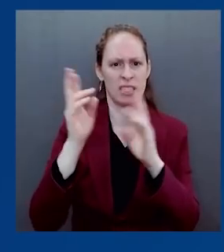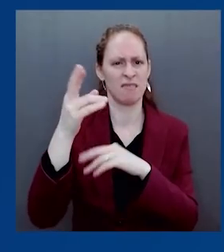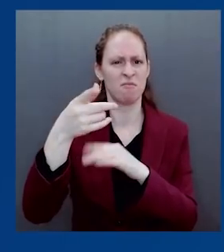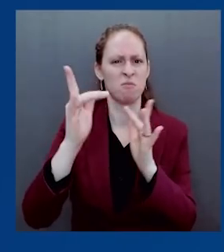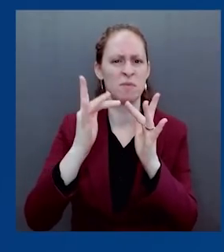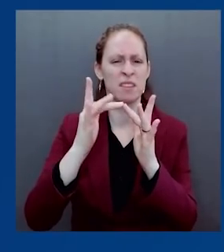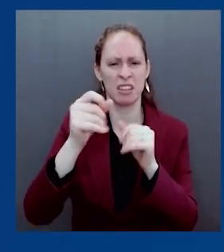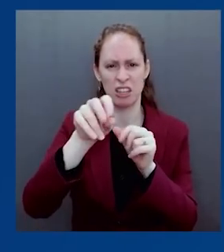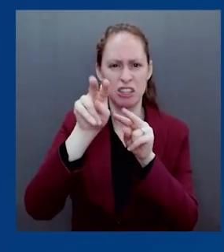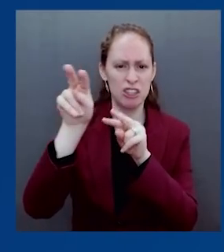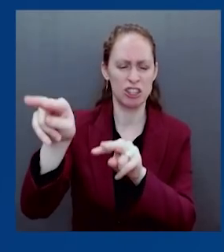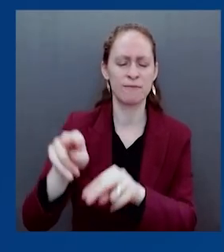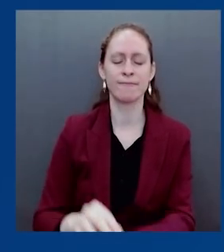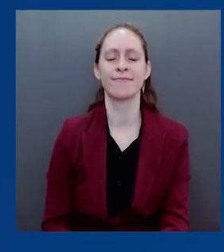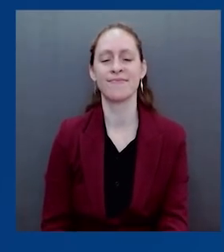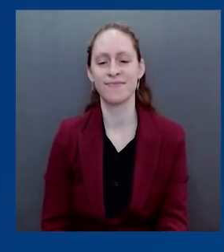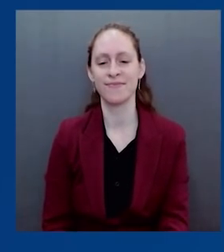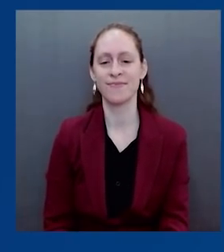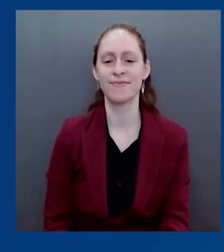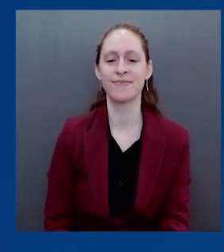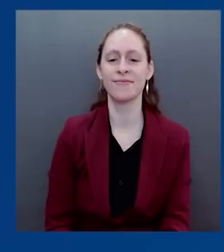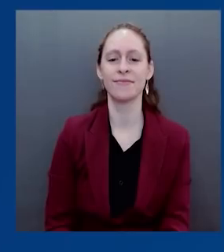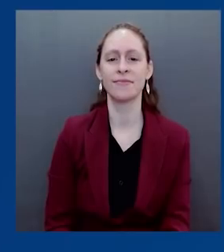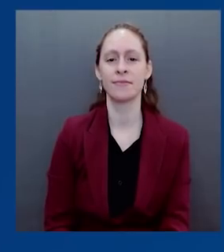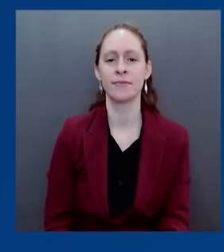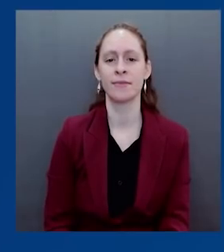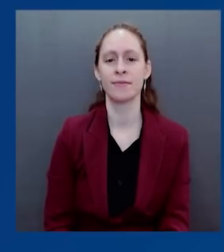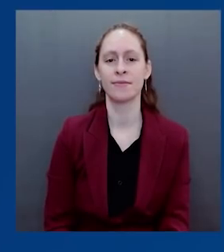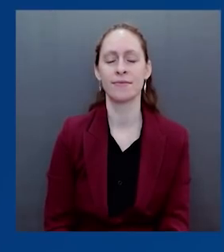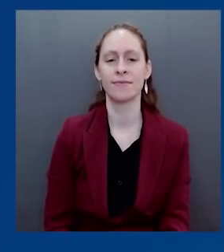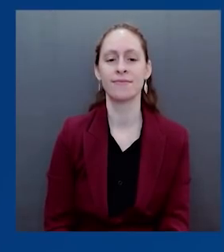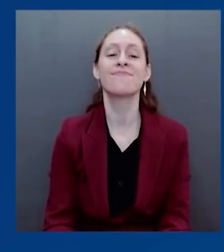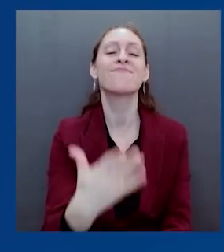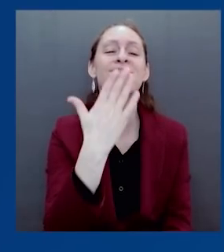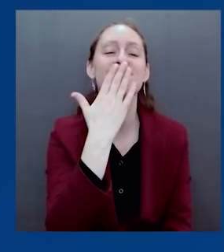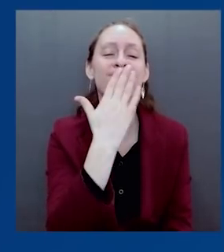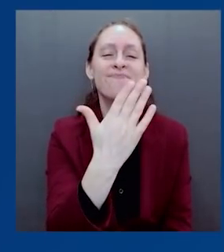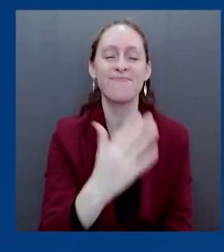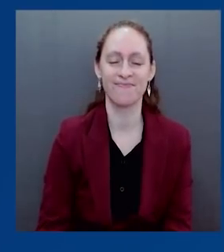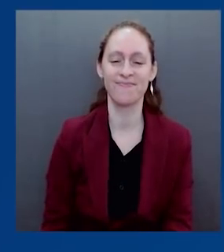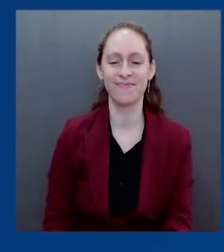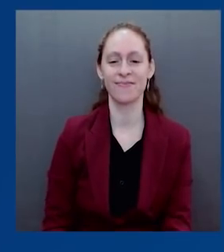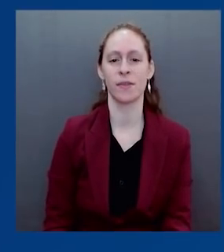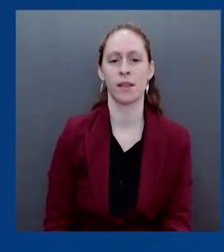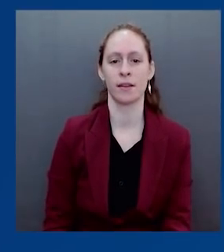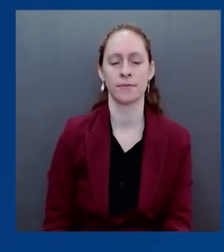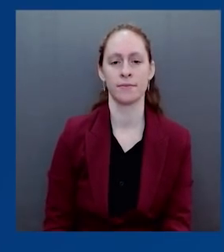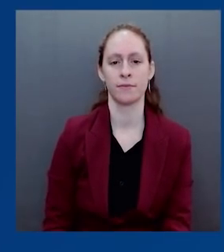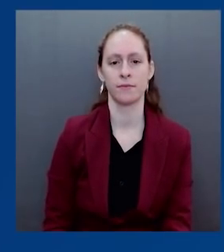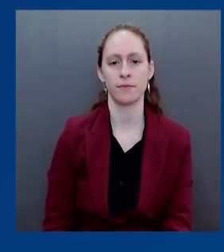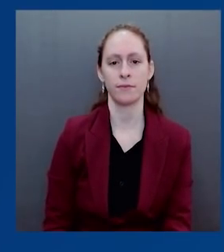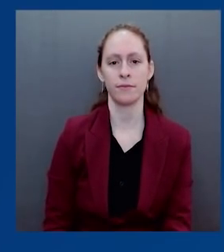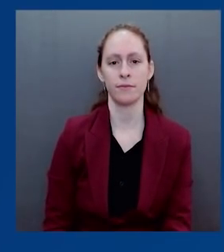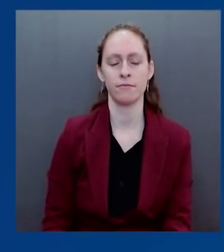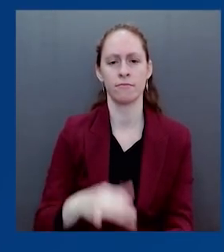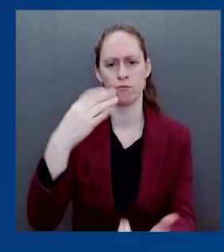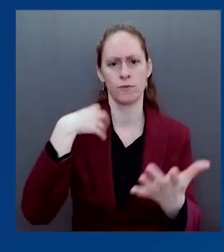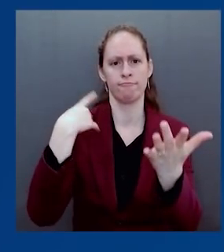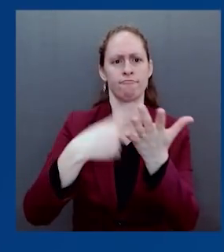Mr. Zients: Thanks, Dr. Fauci. So, before we open it up to Q&A, a quick personnel update. We have named Dr. Tom Inglesby,